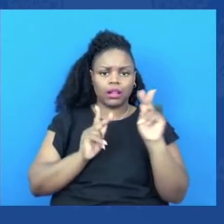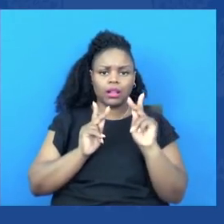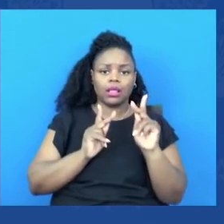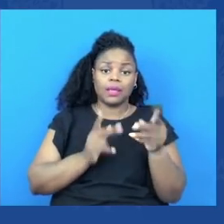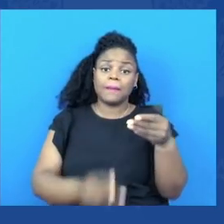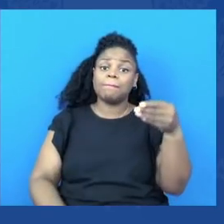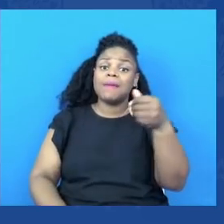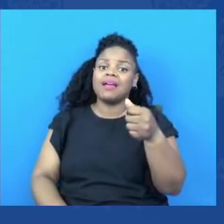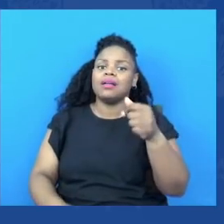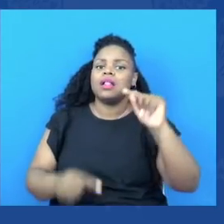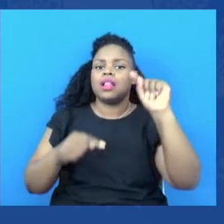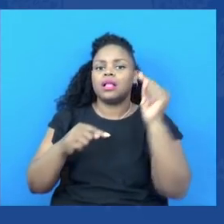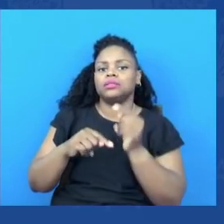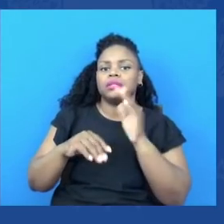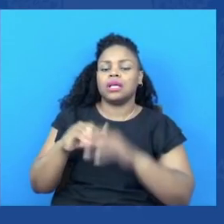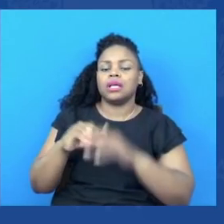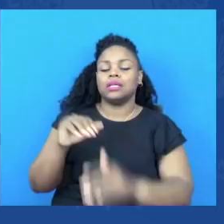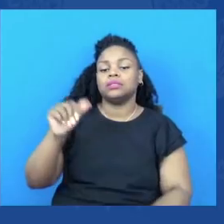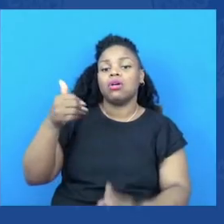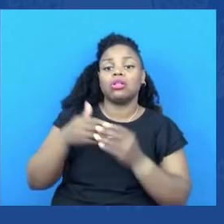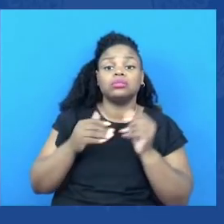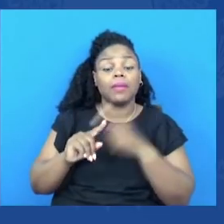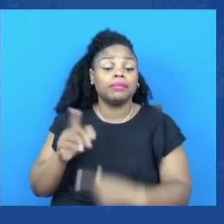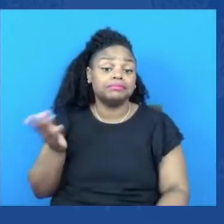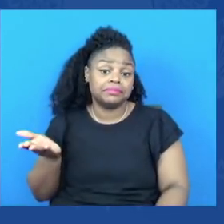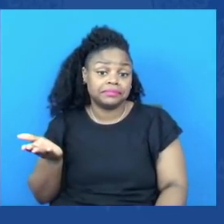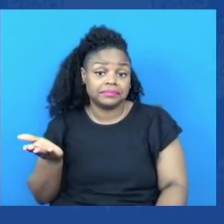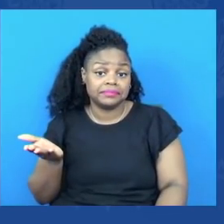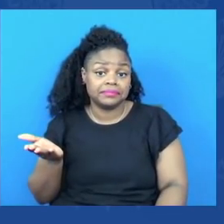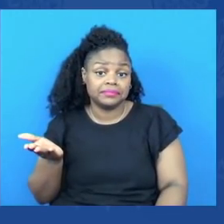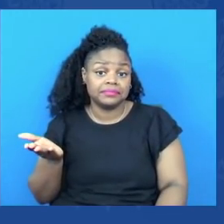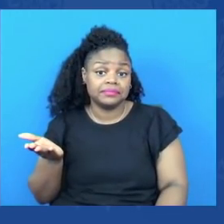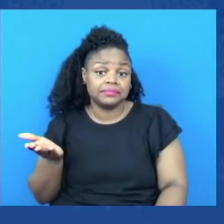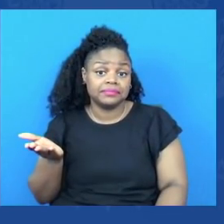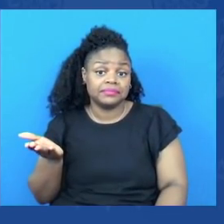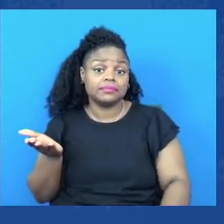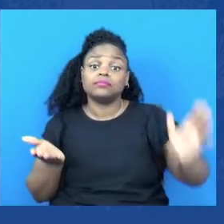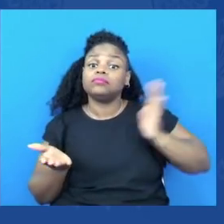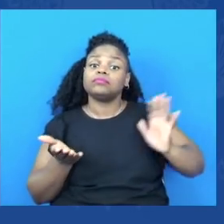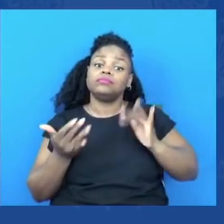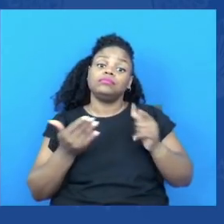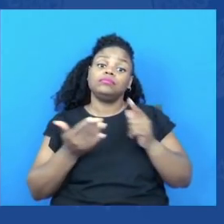Earlier this week, I announced that more than 2.5 million Americans